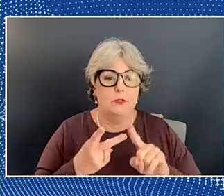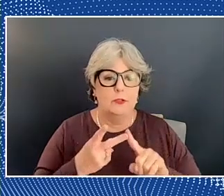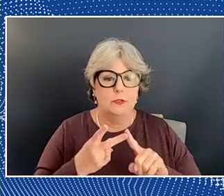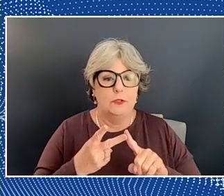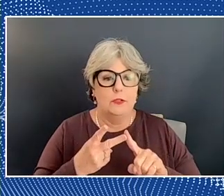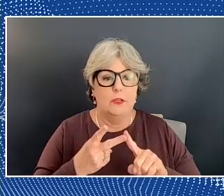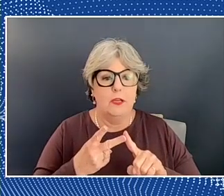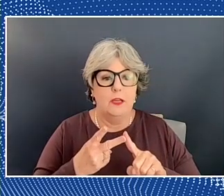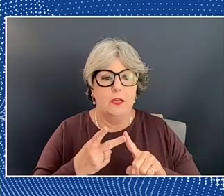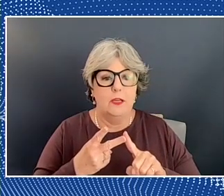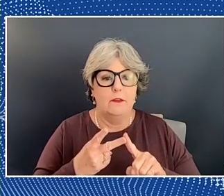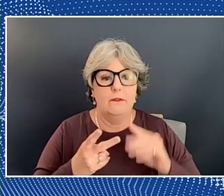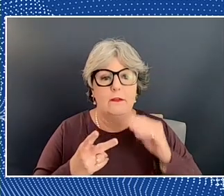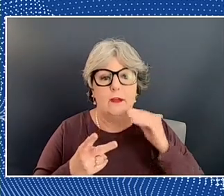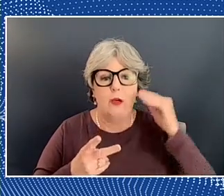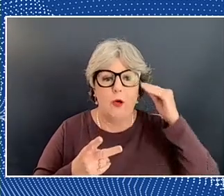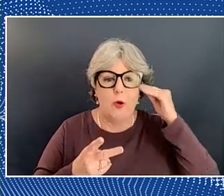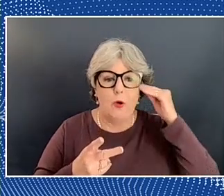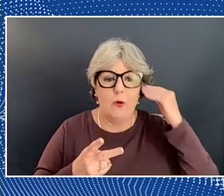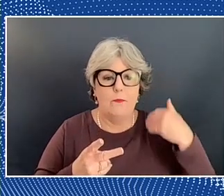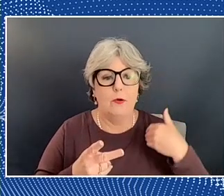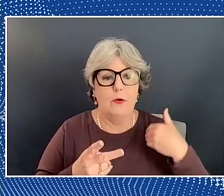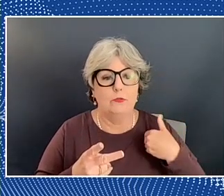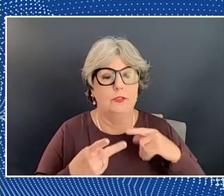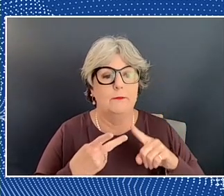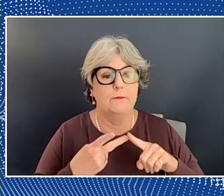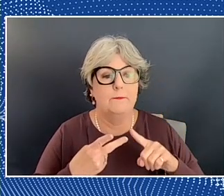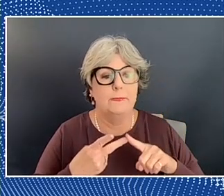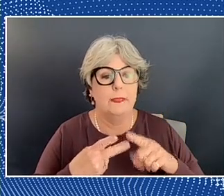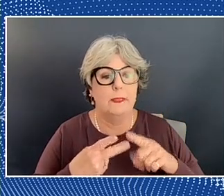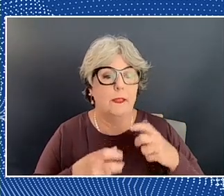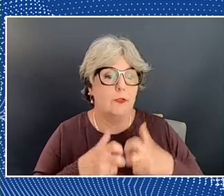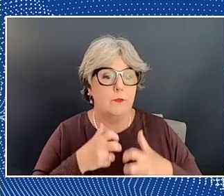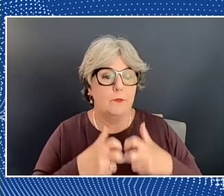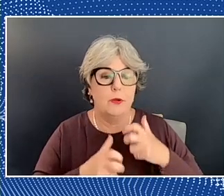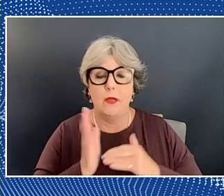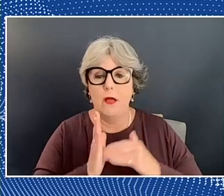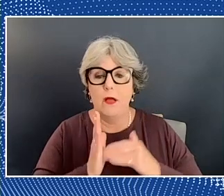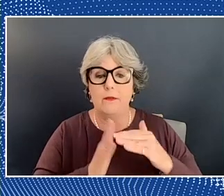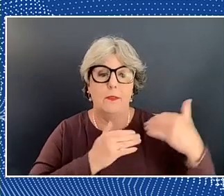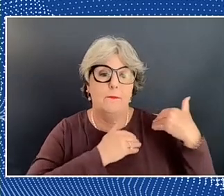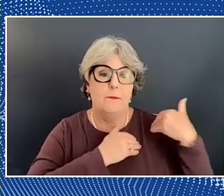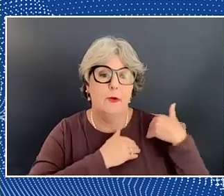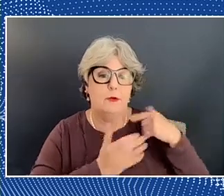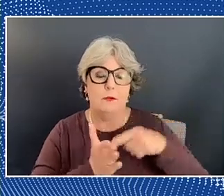ownership. The problem is often the burden of paying down or paying off student debt.